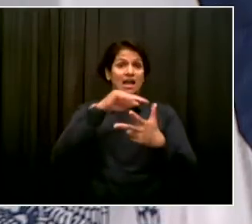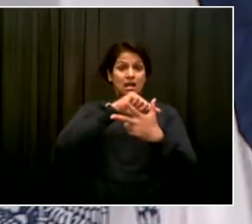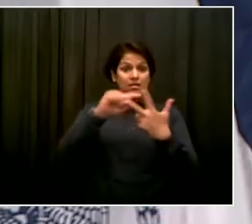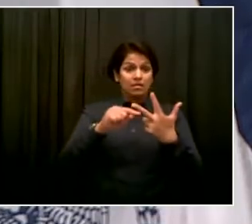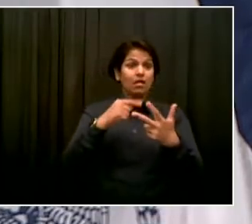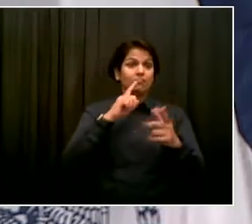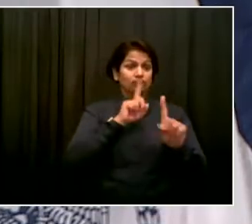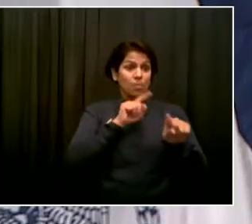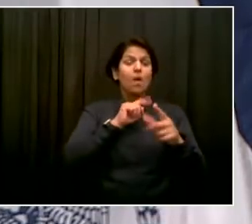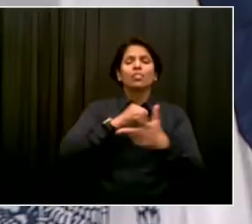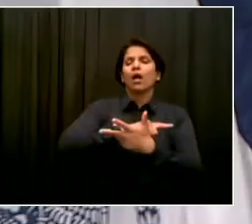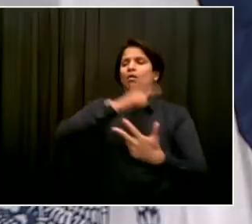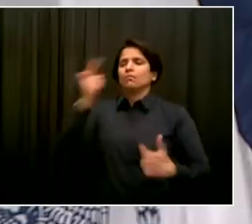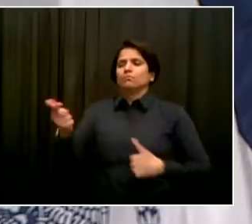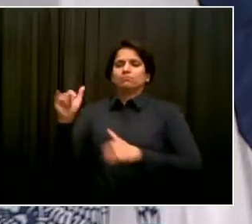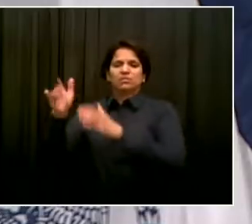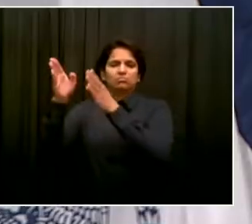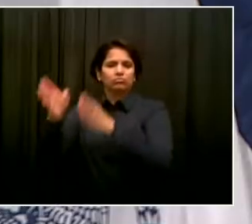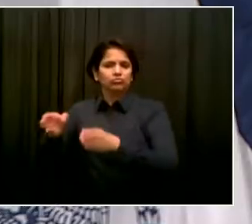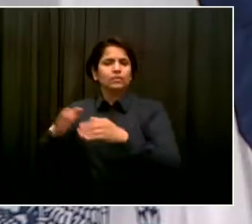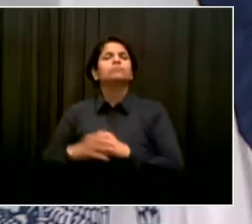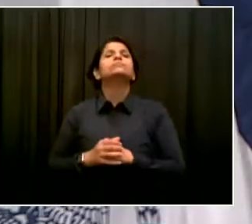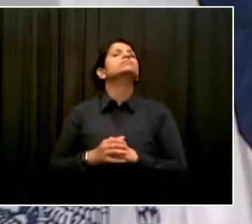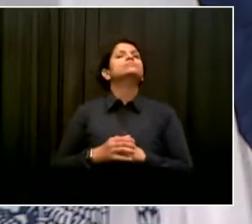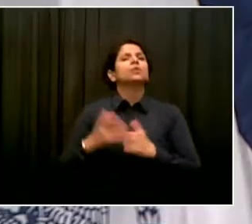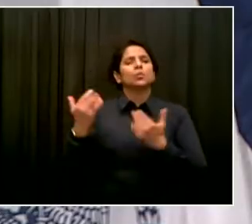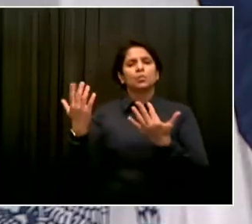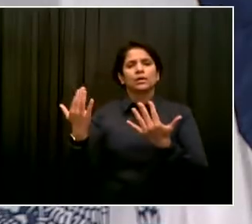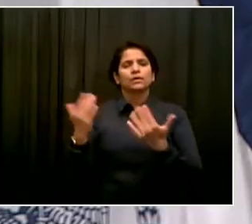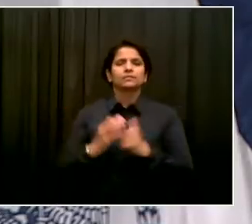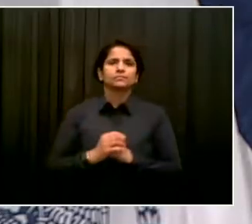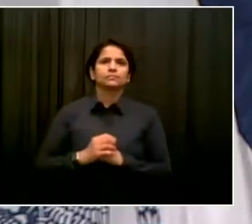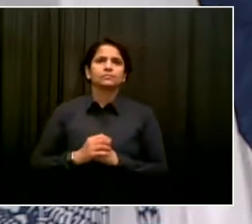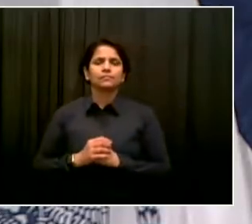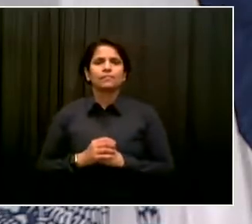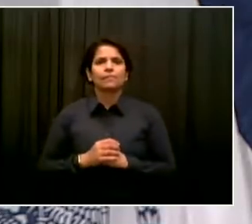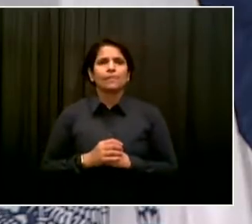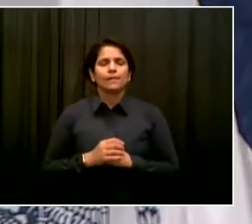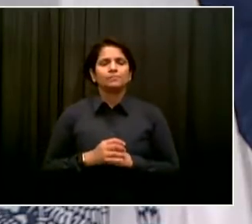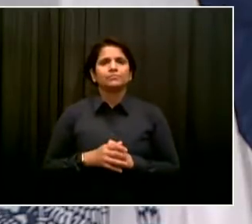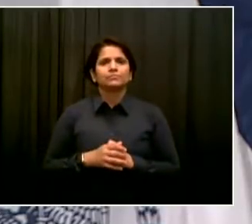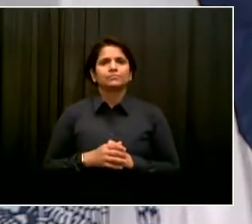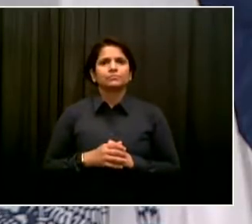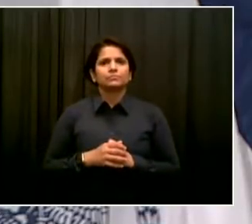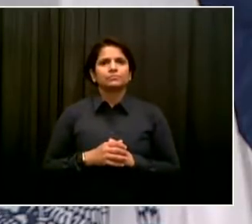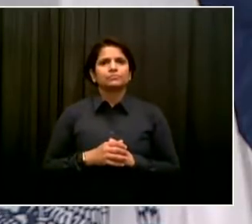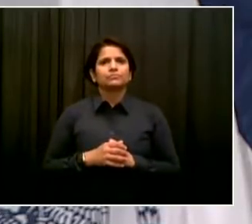SO I WILL DEAL WITH INDICATORS AND SAY A FEW WORDS IN SPANISH